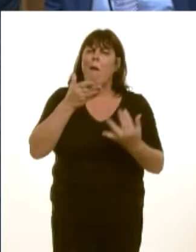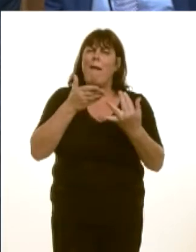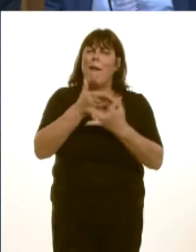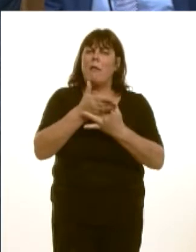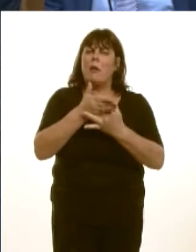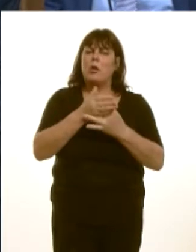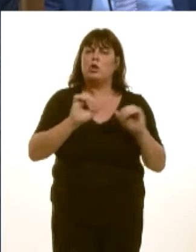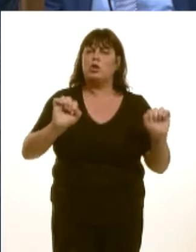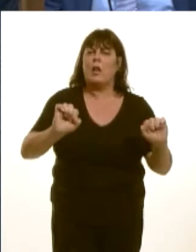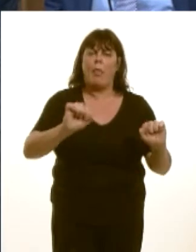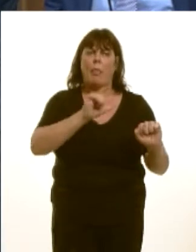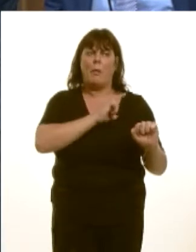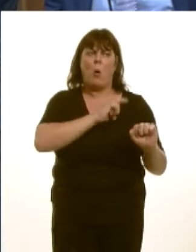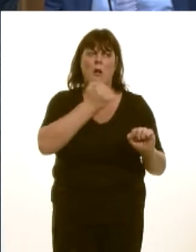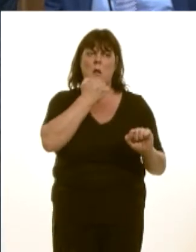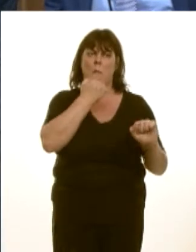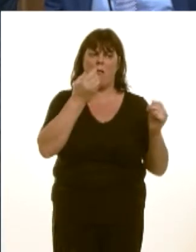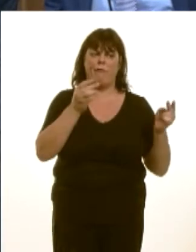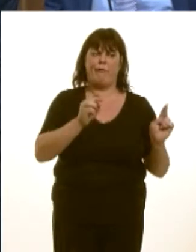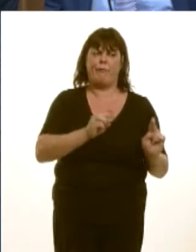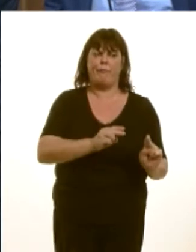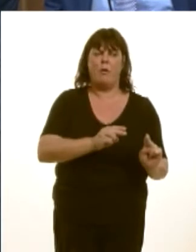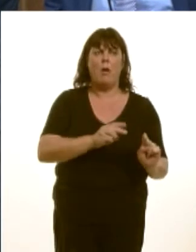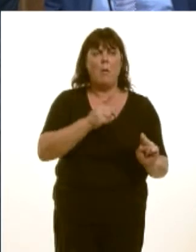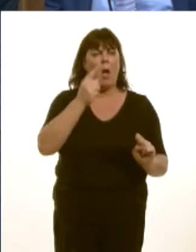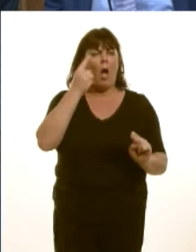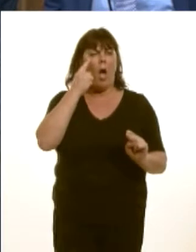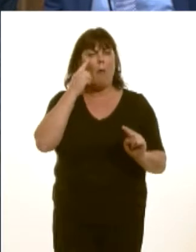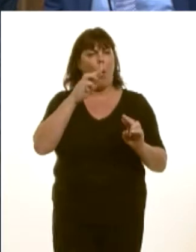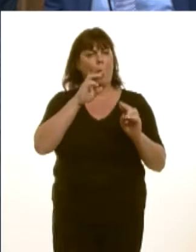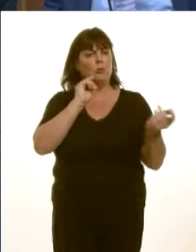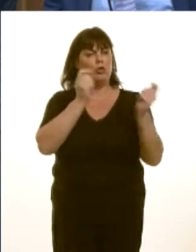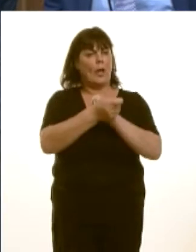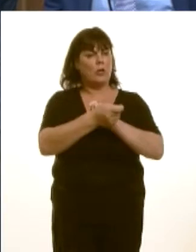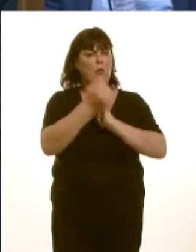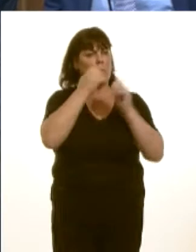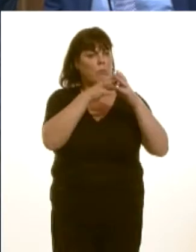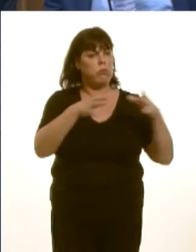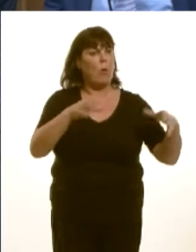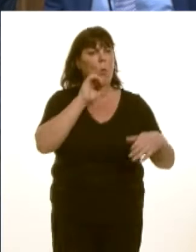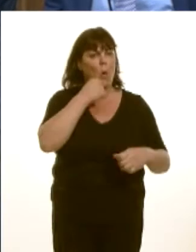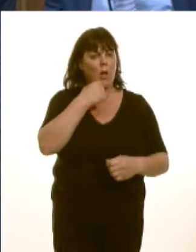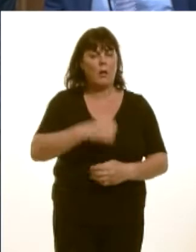I am sure that that will change as a result of Superfast Cymru. Let us remember that the market would never have delivered this.